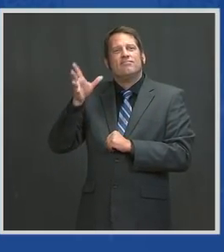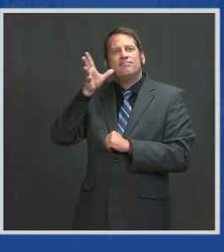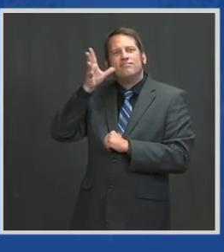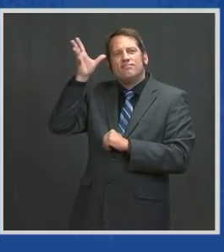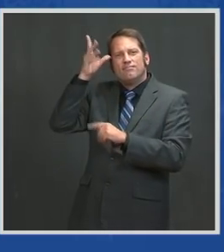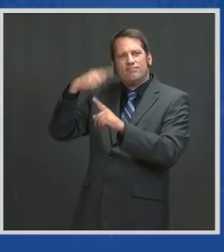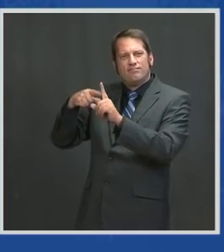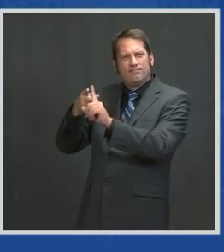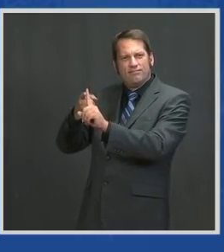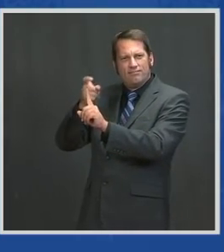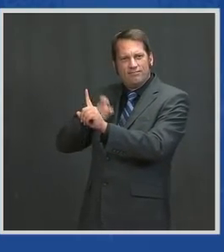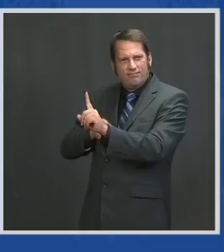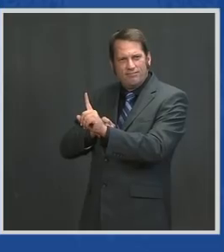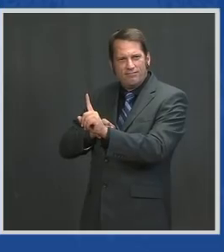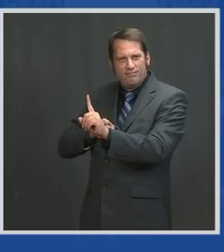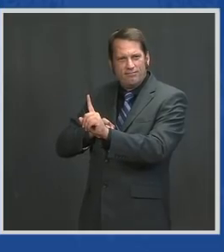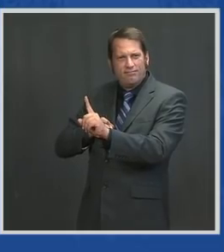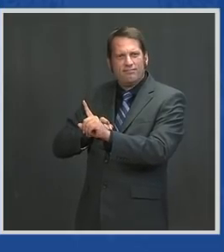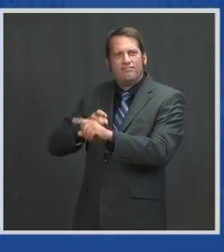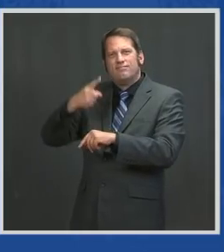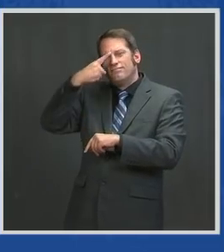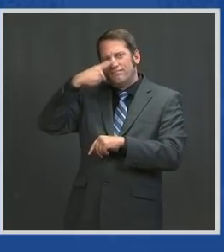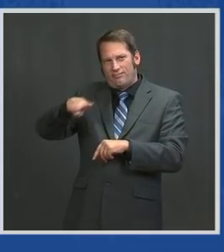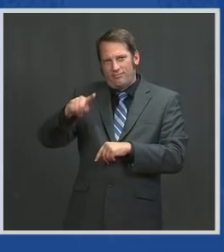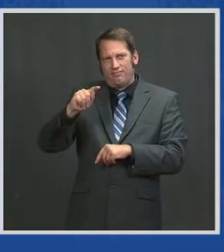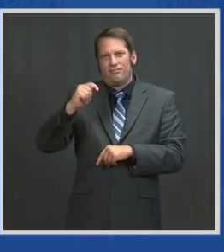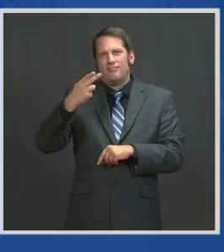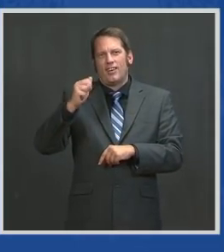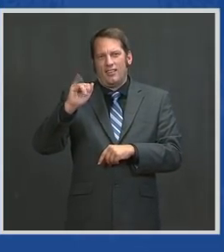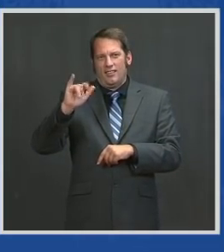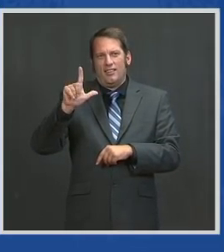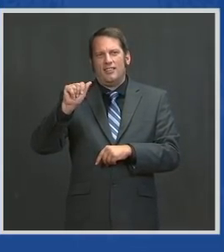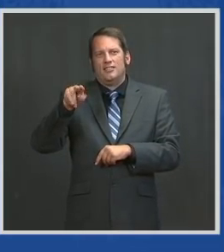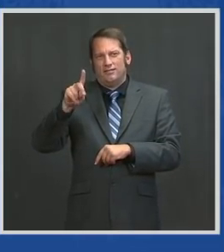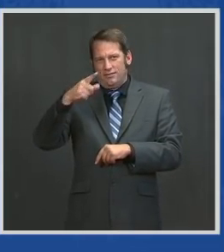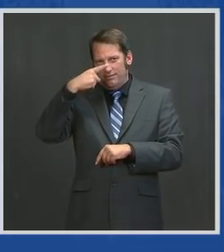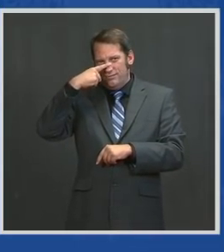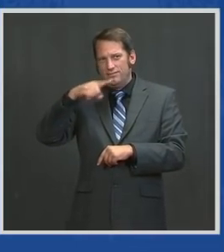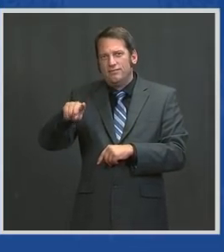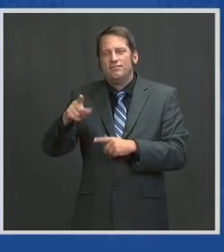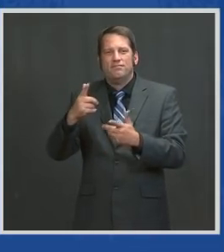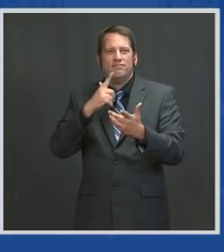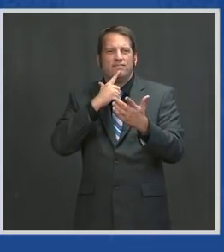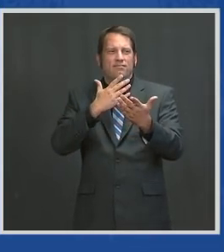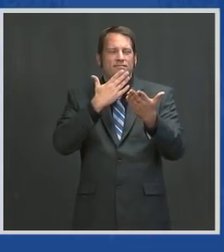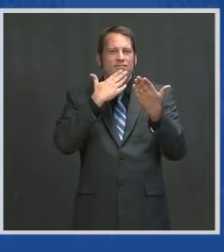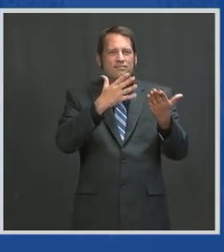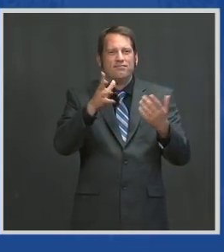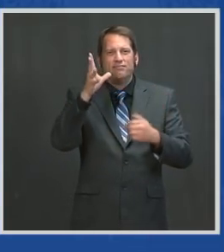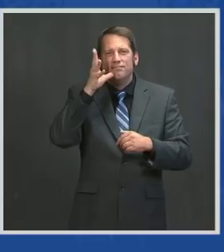in the land of the free and opportunity. So thank you, Mom and Dad, please stay strong.